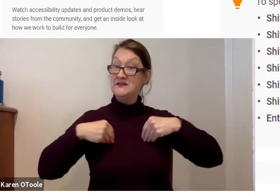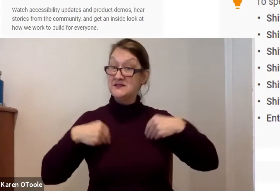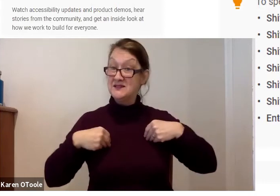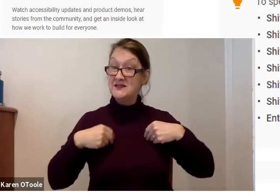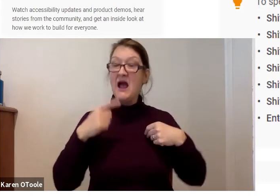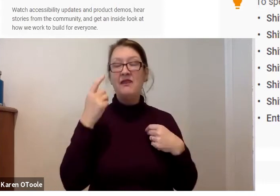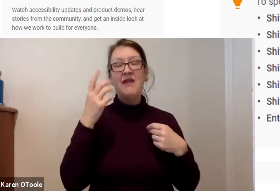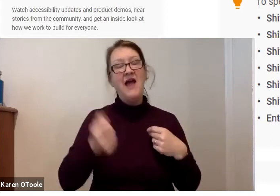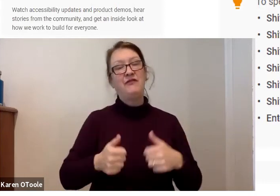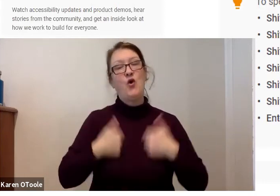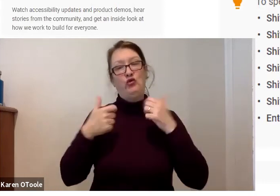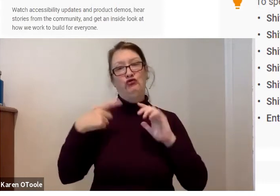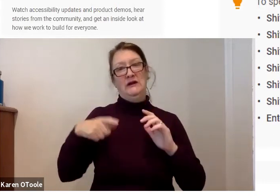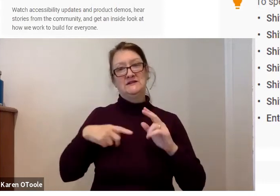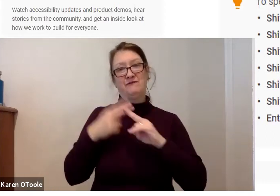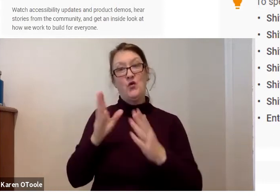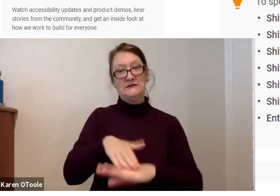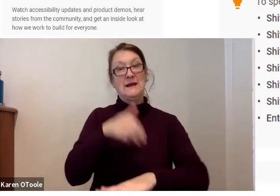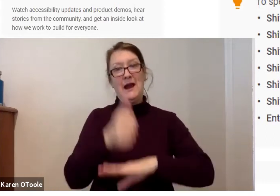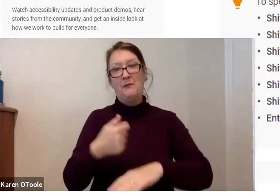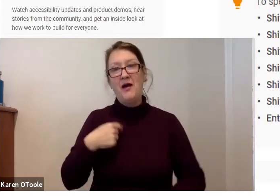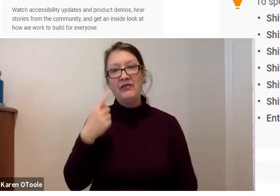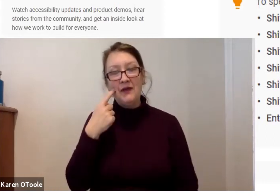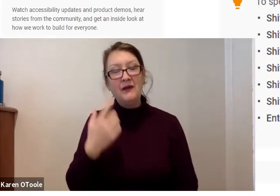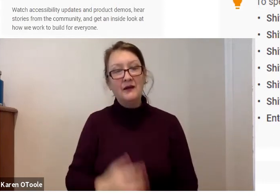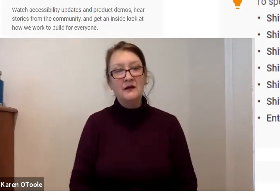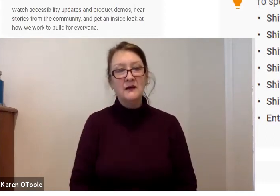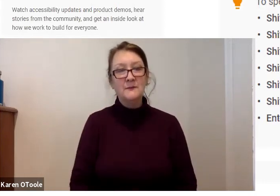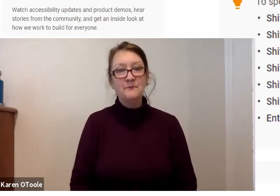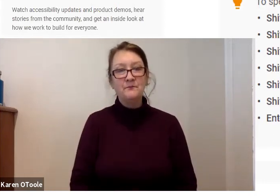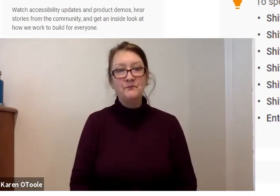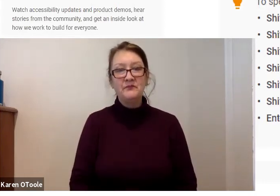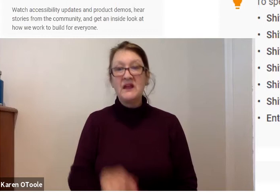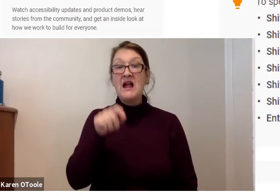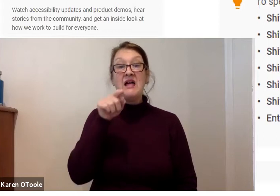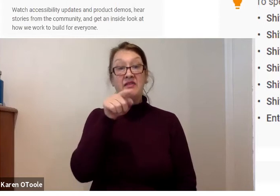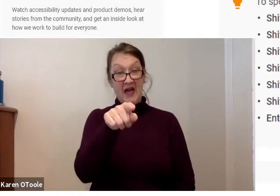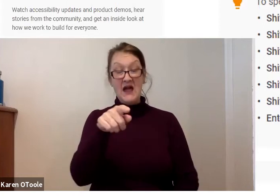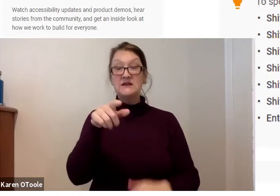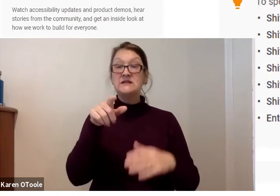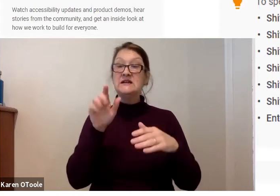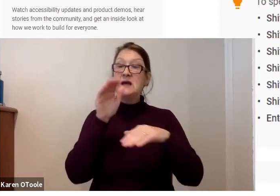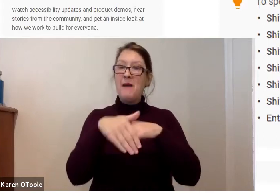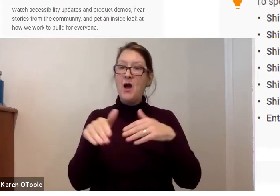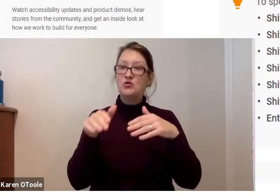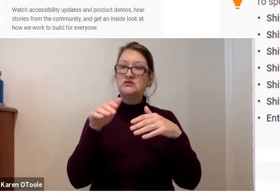I did want to put this in because it is about the closed captioning and subtitling that I was talking about before.